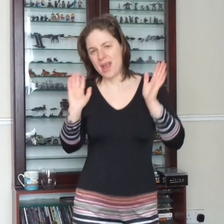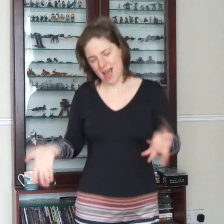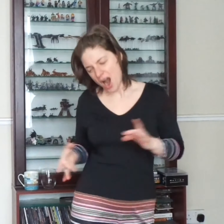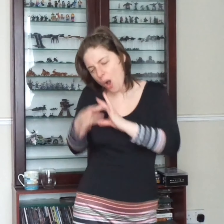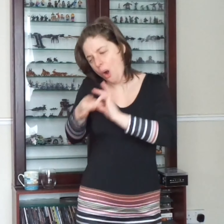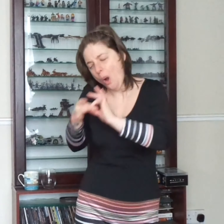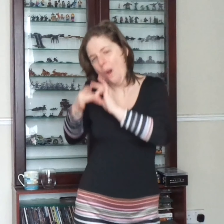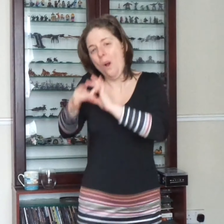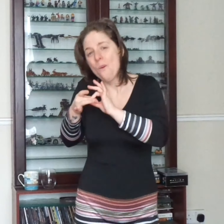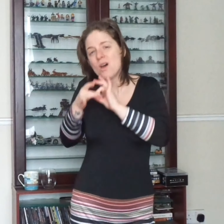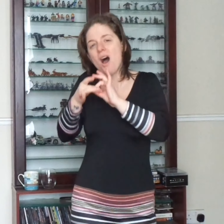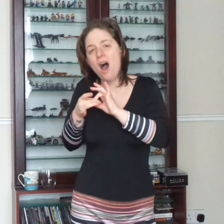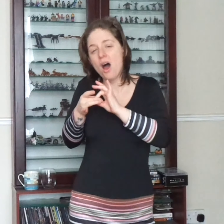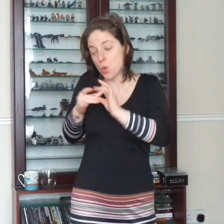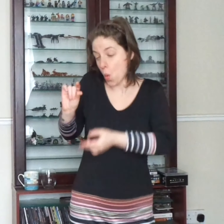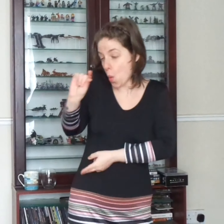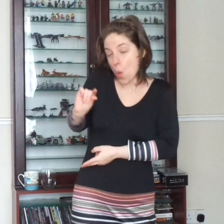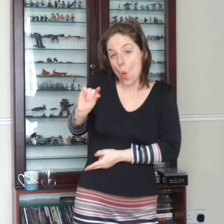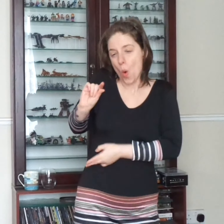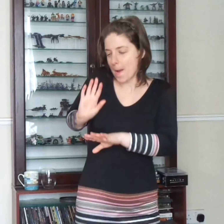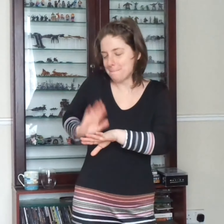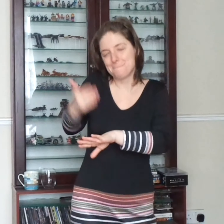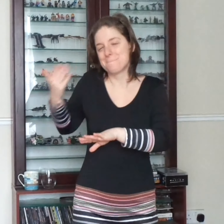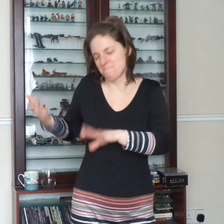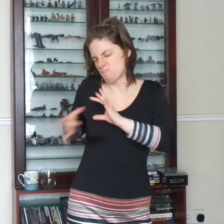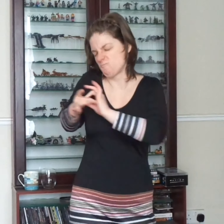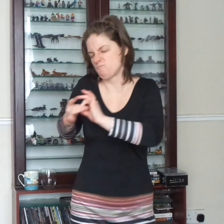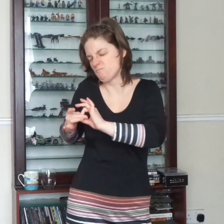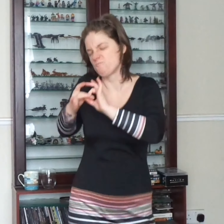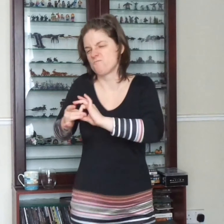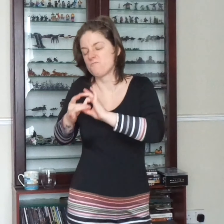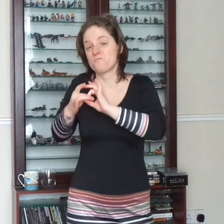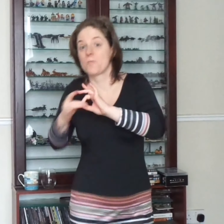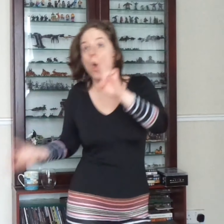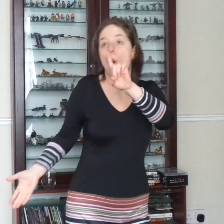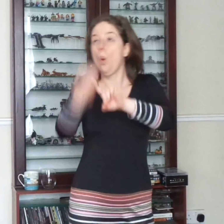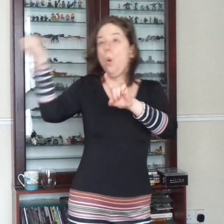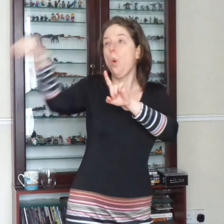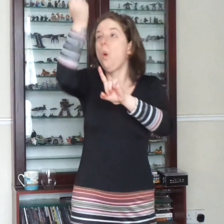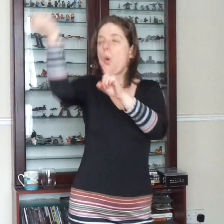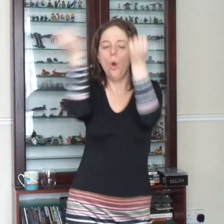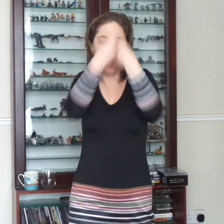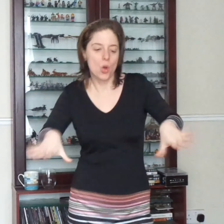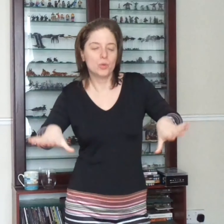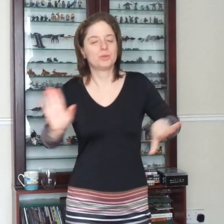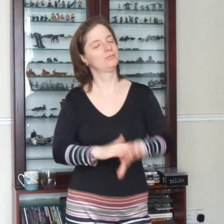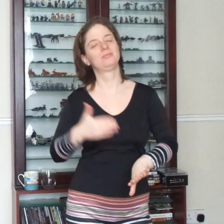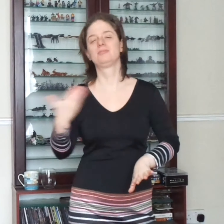We've gotta hold on to what we've got It doesn't make a difference if we make it or not